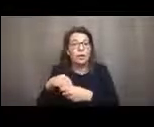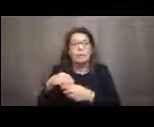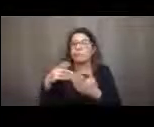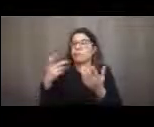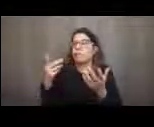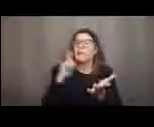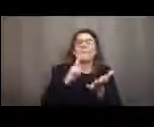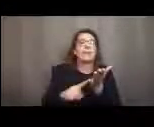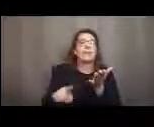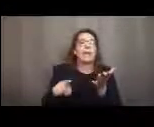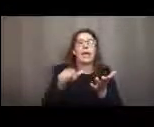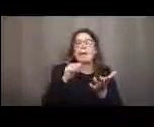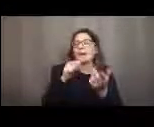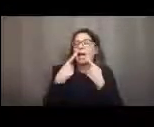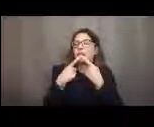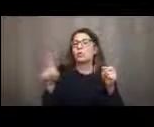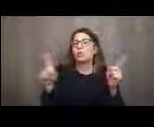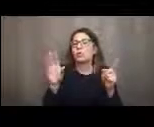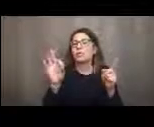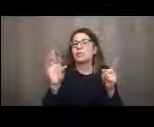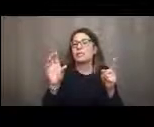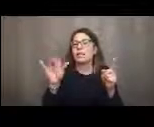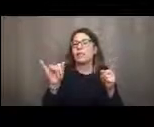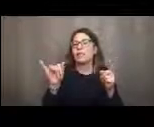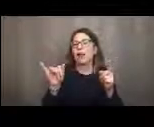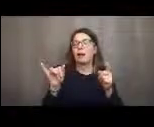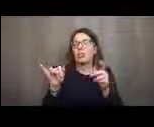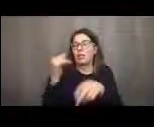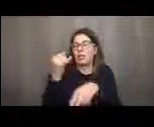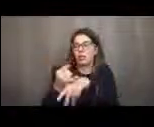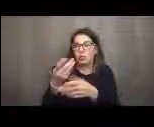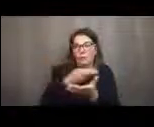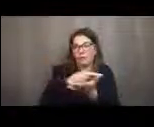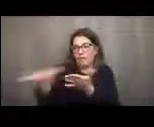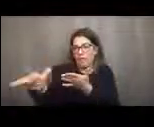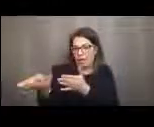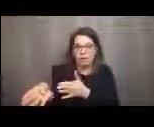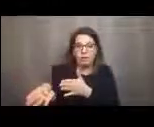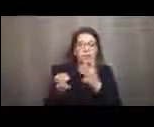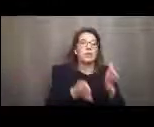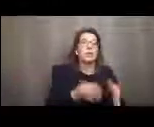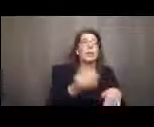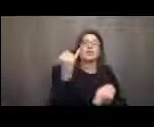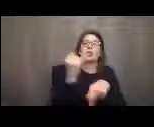to disclose their SFIs to the Institution, failure of the Institution to review